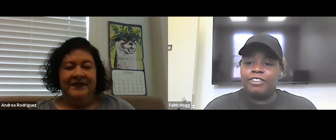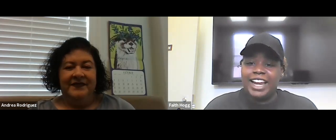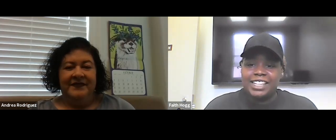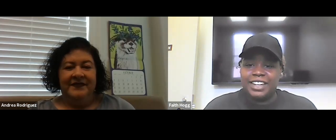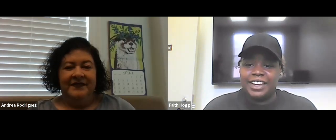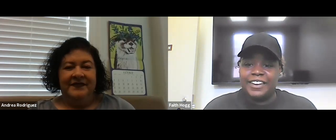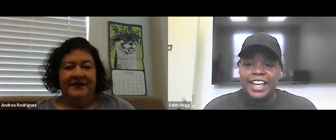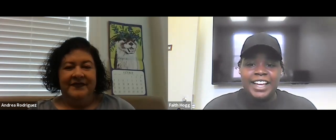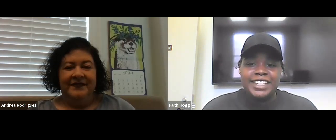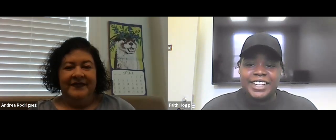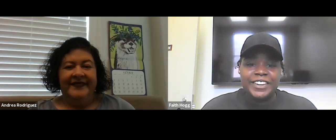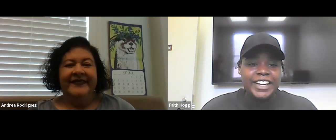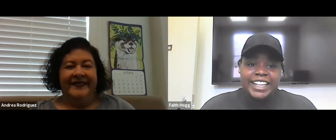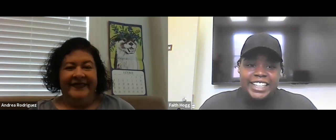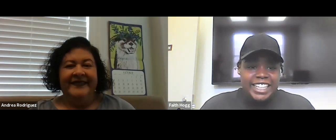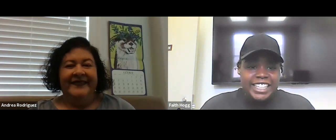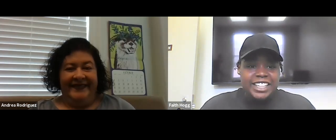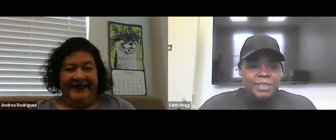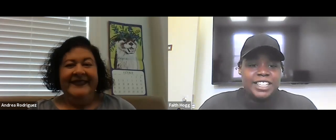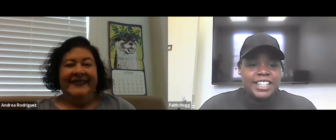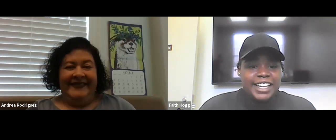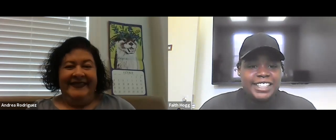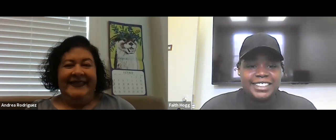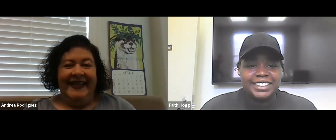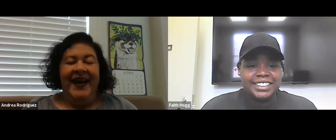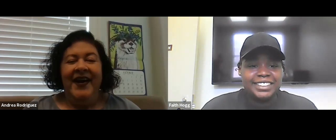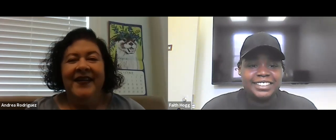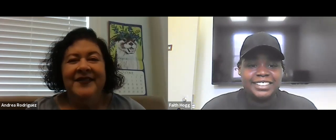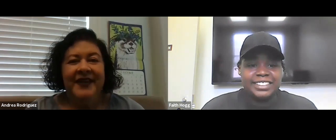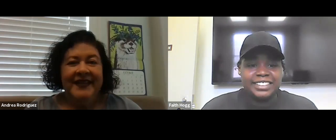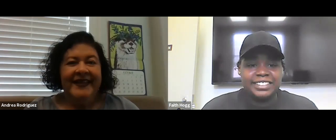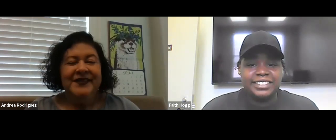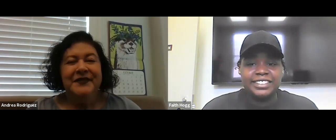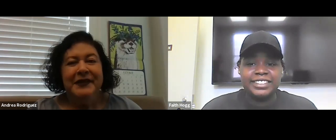our next video. So let's get started Ms. Andrea. All right Faith. Thank you. Thank you so much